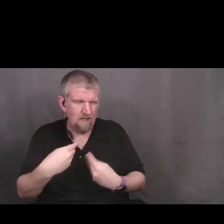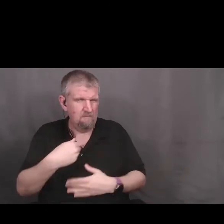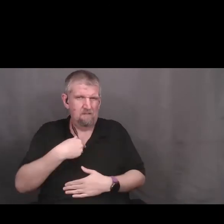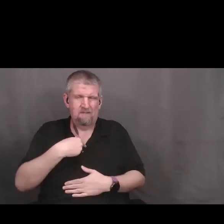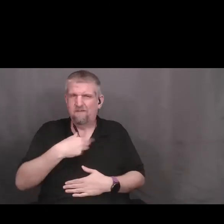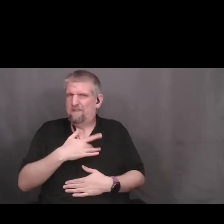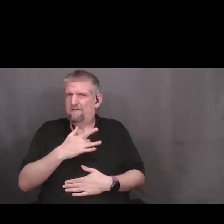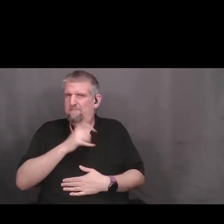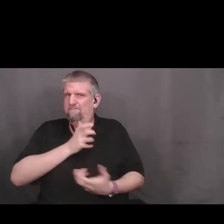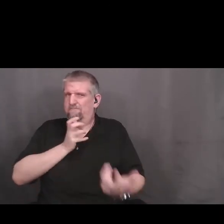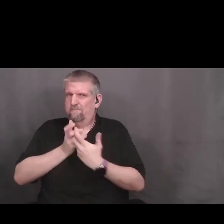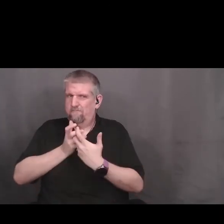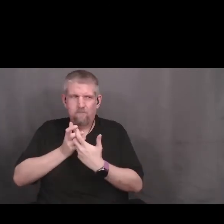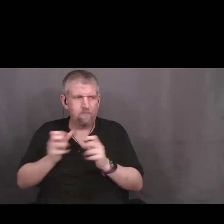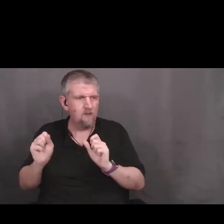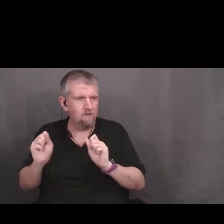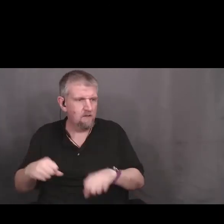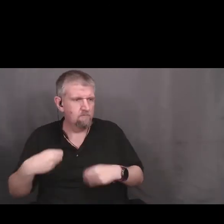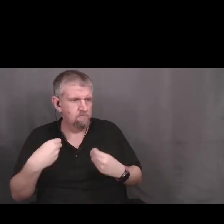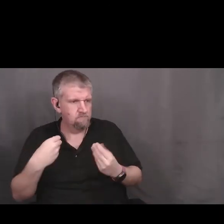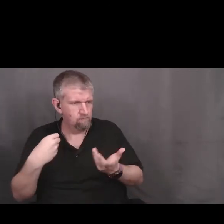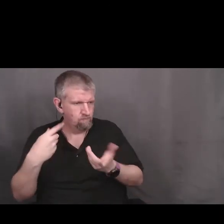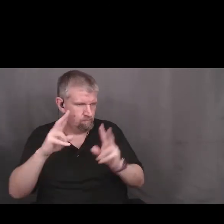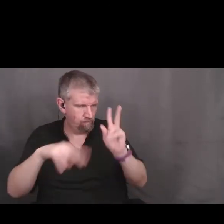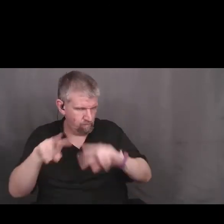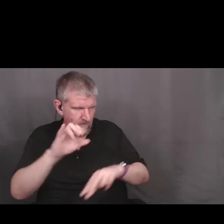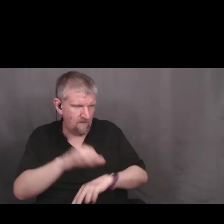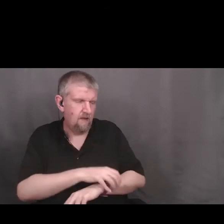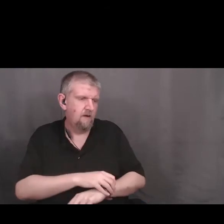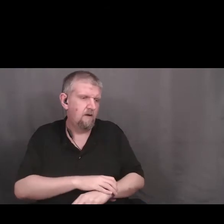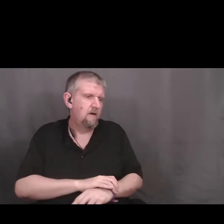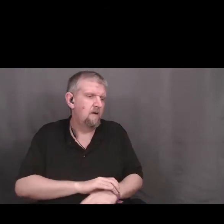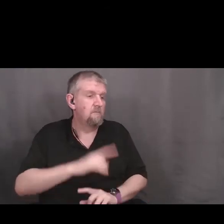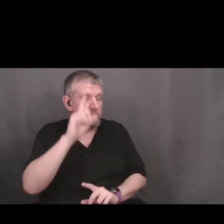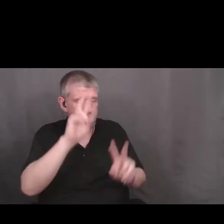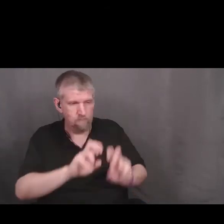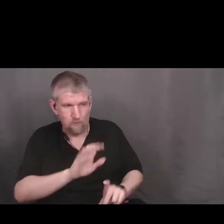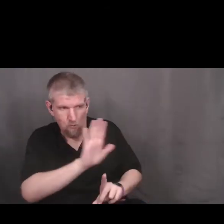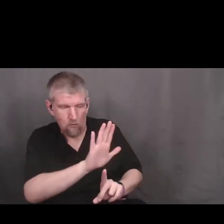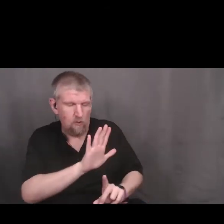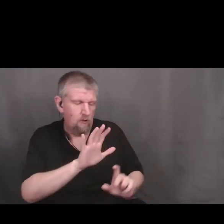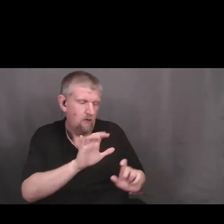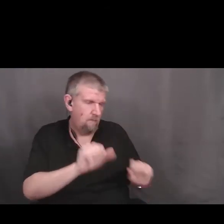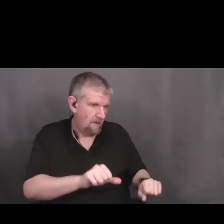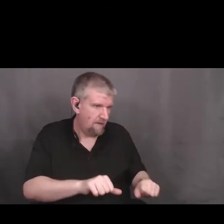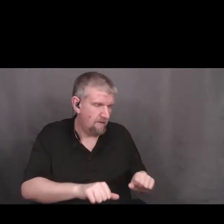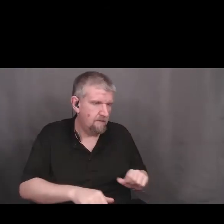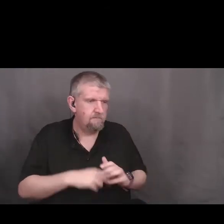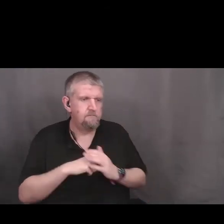they're supposed to be looking at those types of things. They're looking at the client's abilities, they're looking at the client's capabilities.